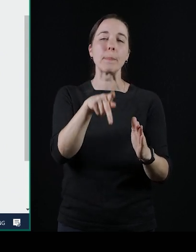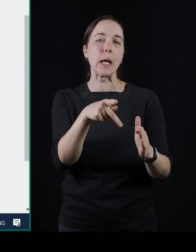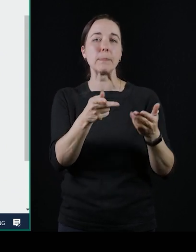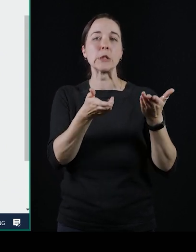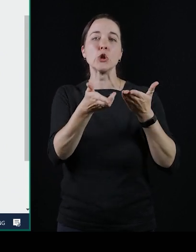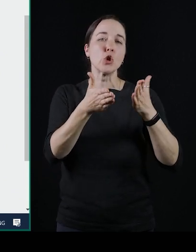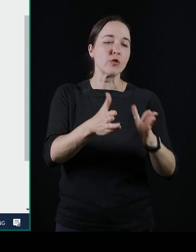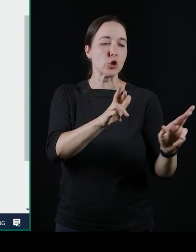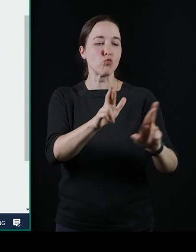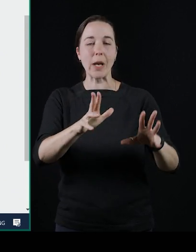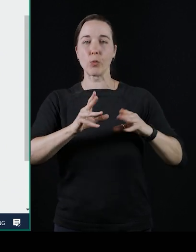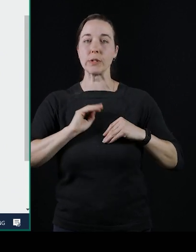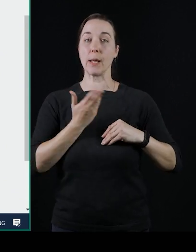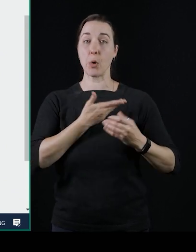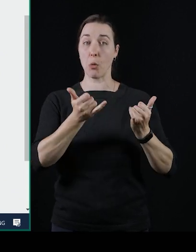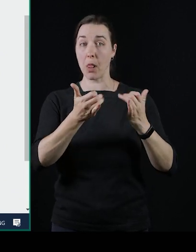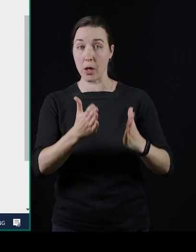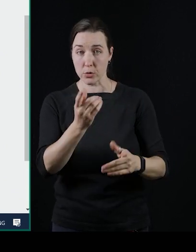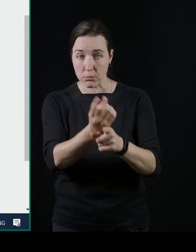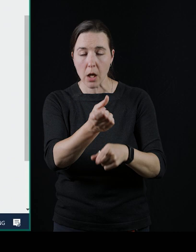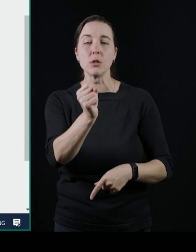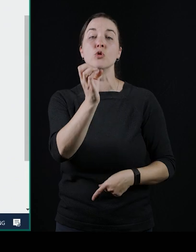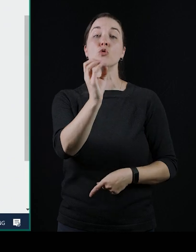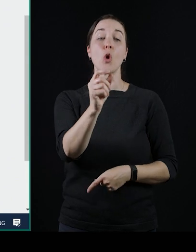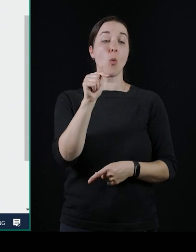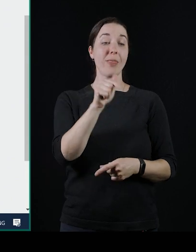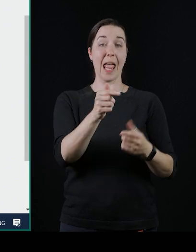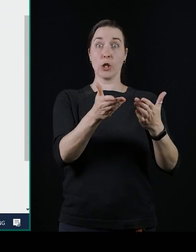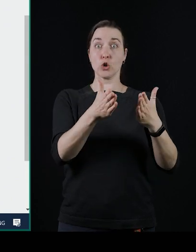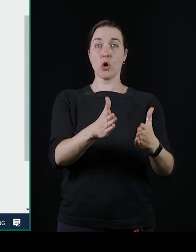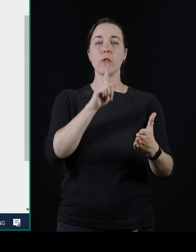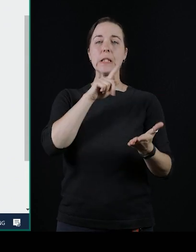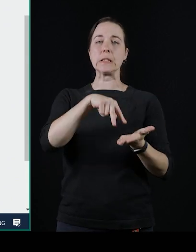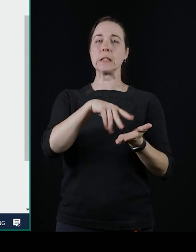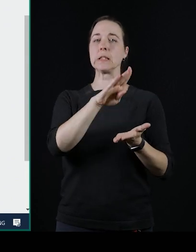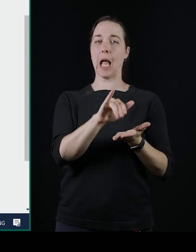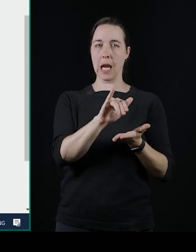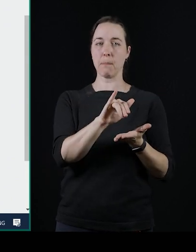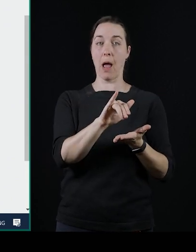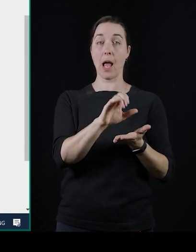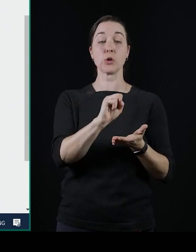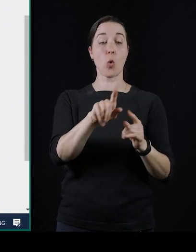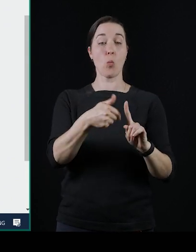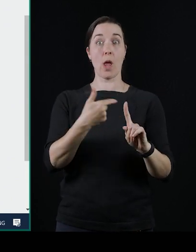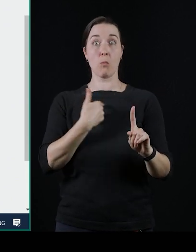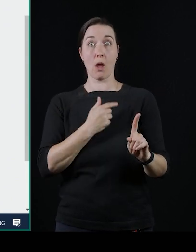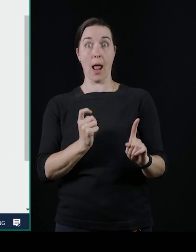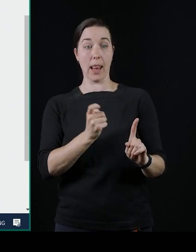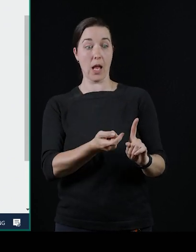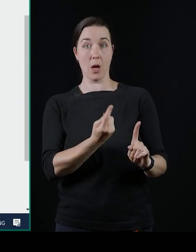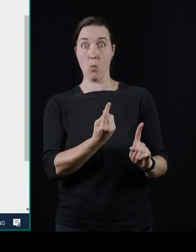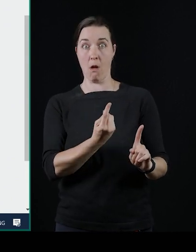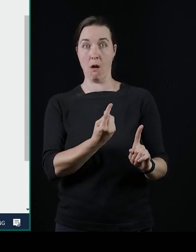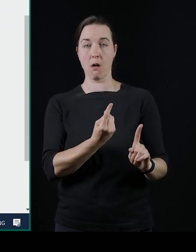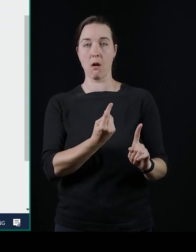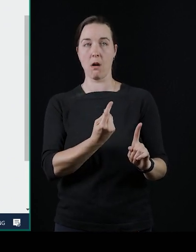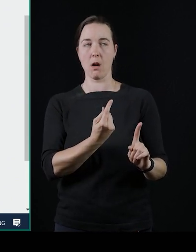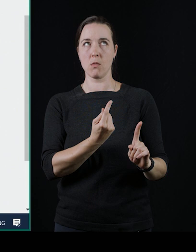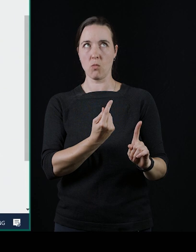ready to accept our players, right? So this server started standing by state. Once we allocate one, right?